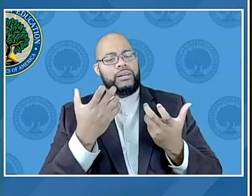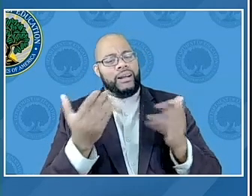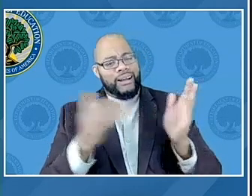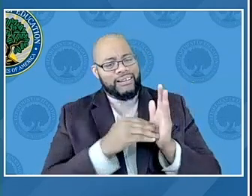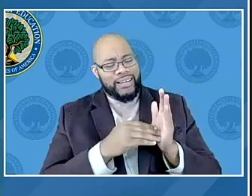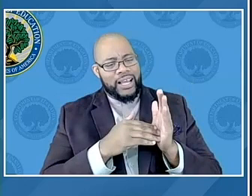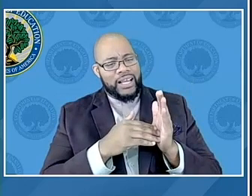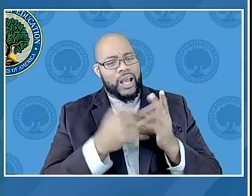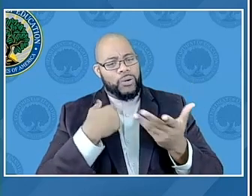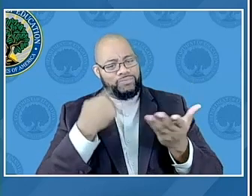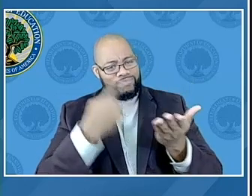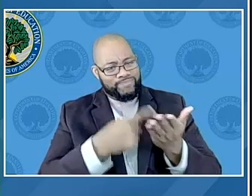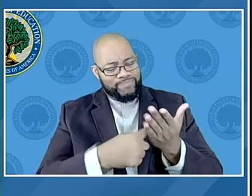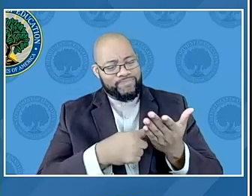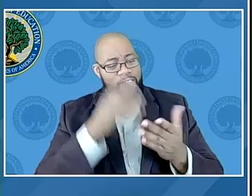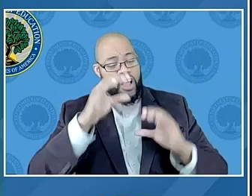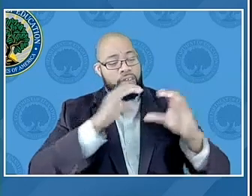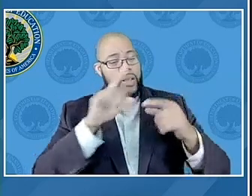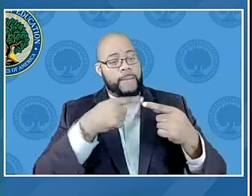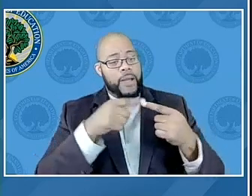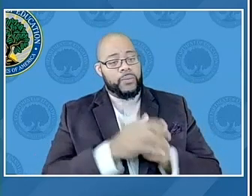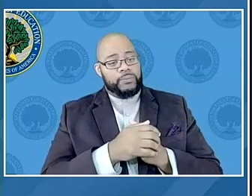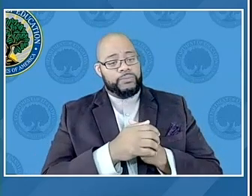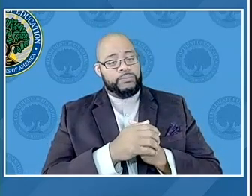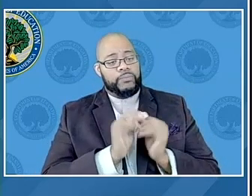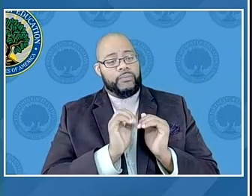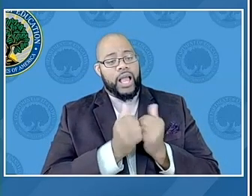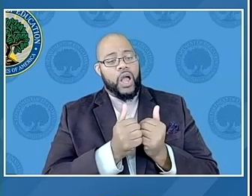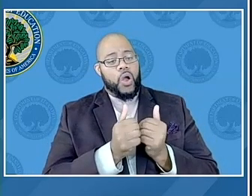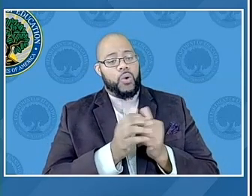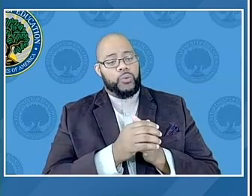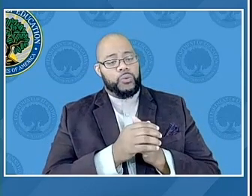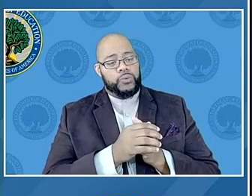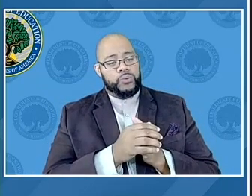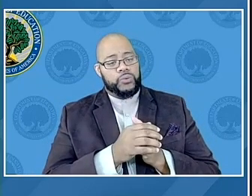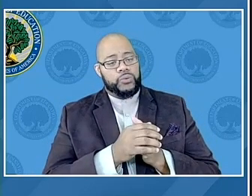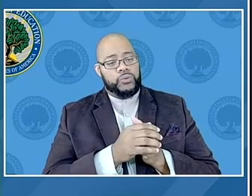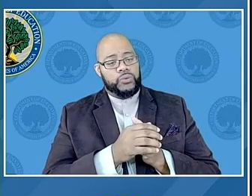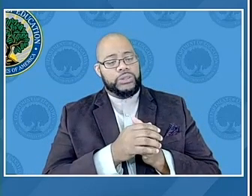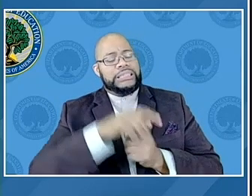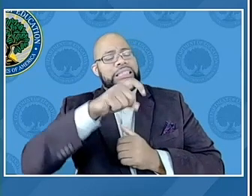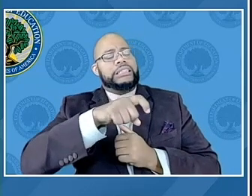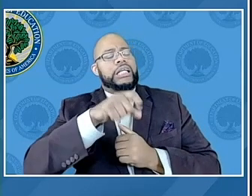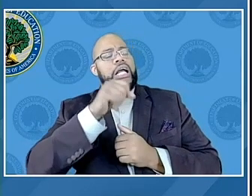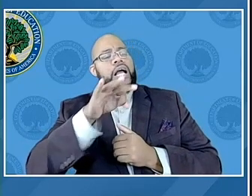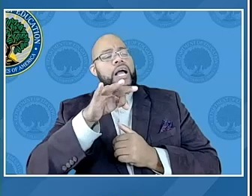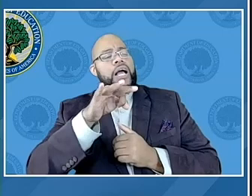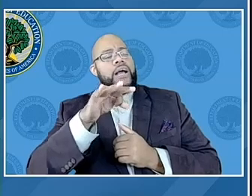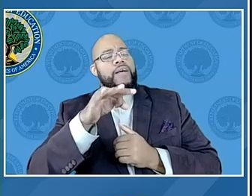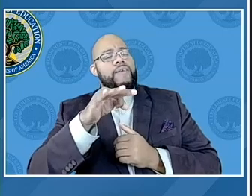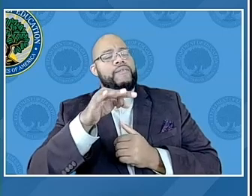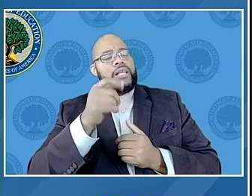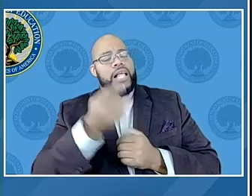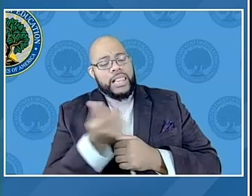I think the conversation about how to- the necessity of and the propriety of eliminating interest is well placed.